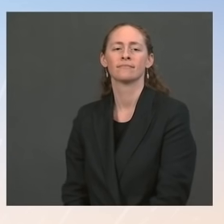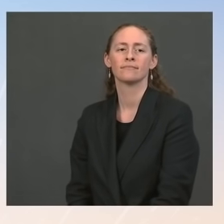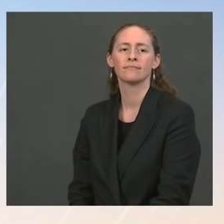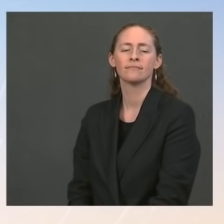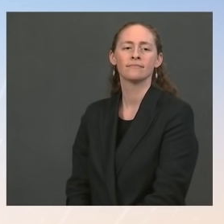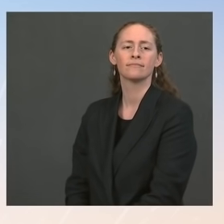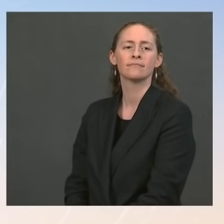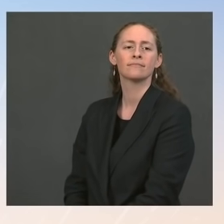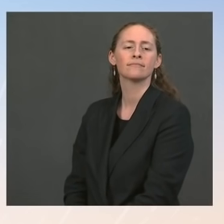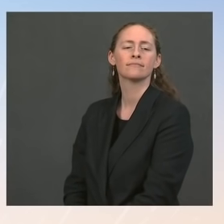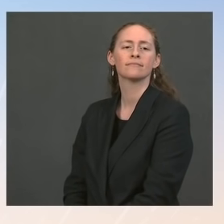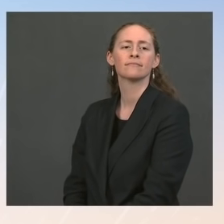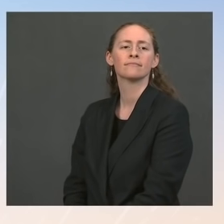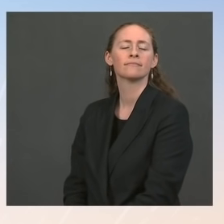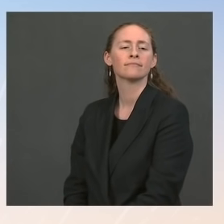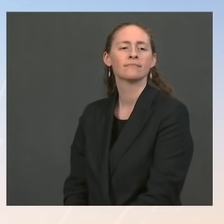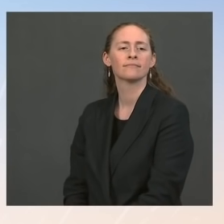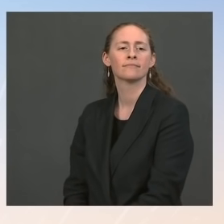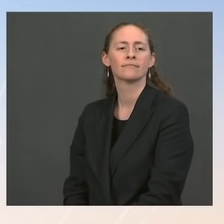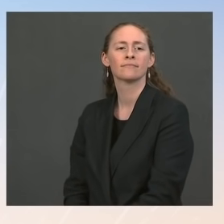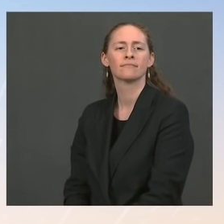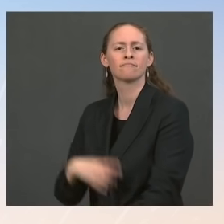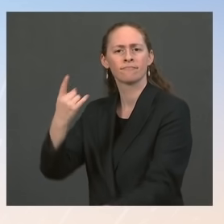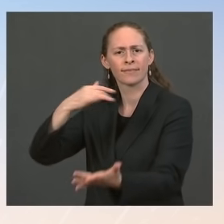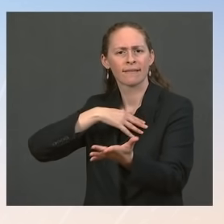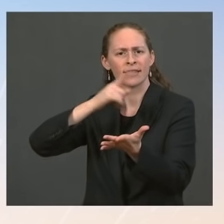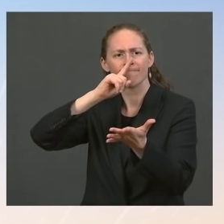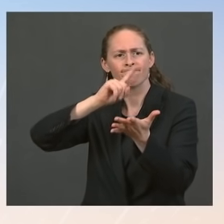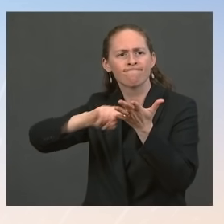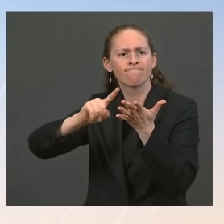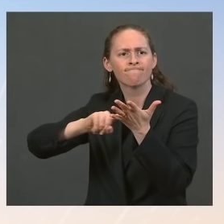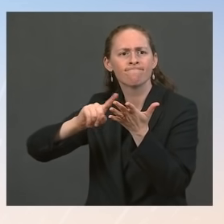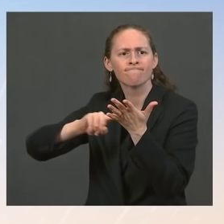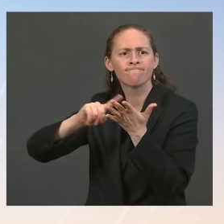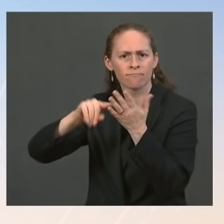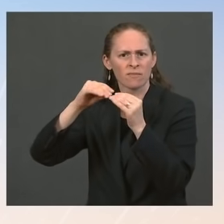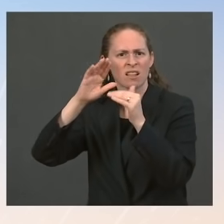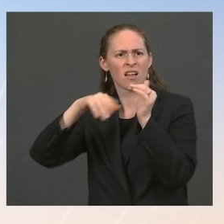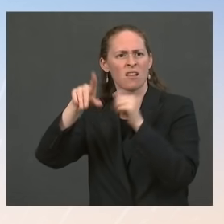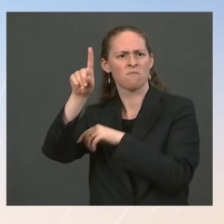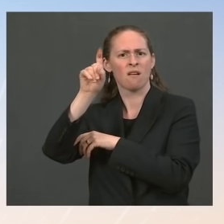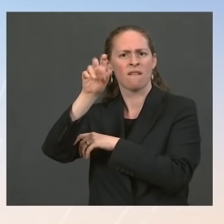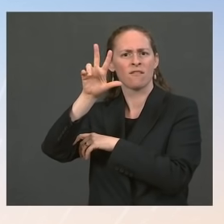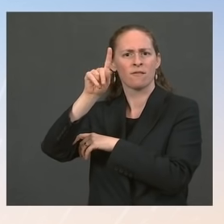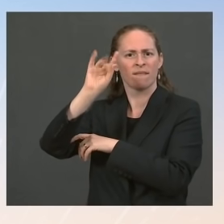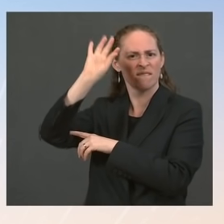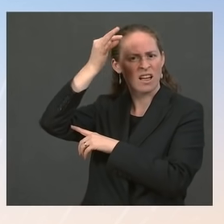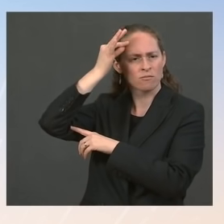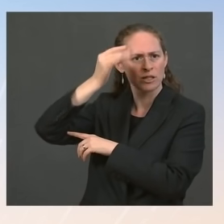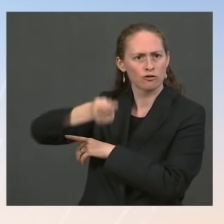revealing that more than 131 federal judges traded stock of companies that appeared in cases in their courtrooms.